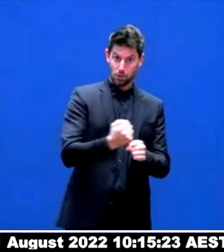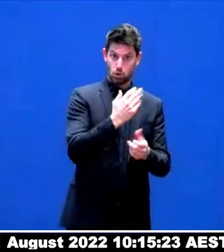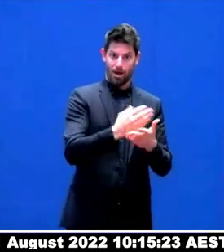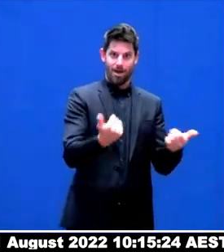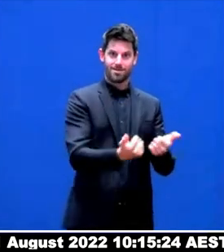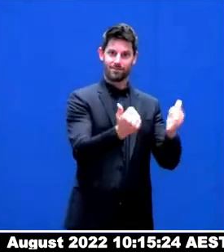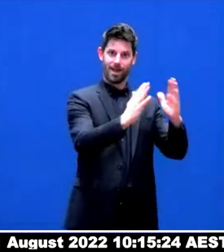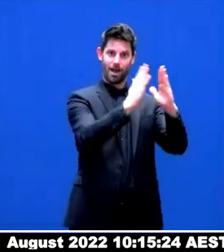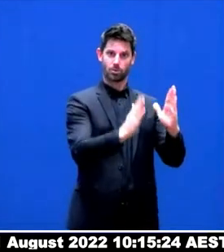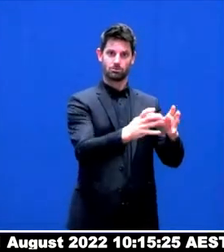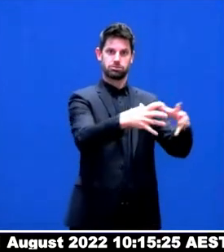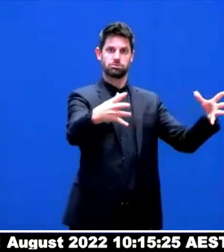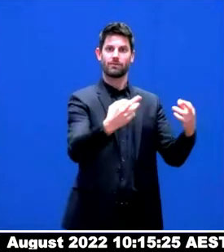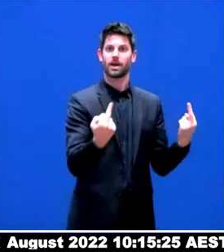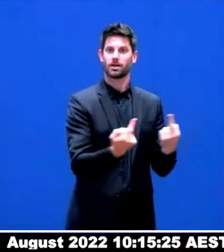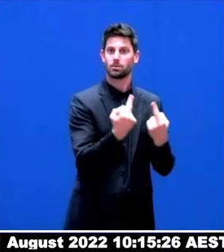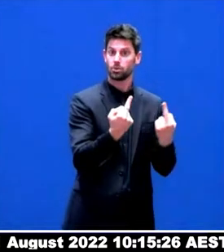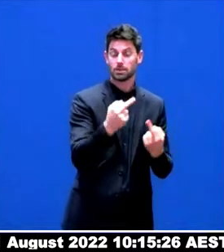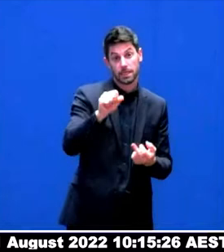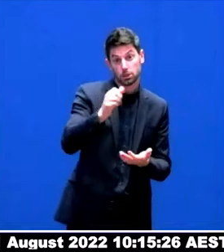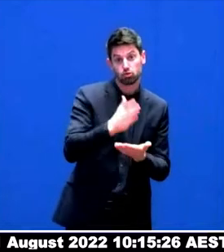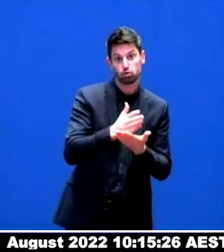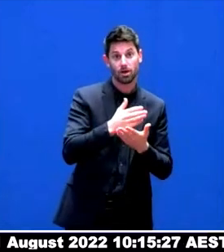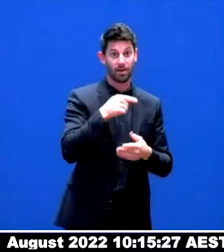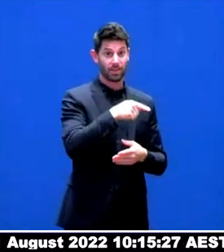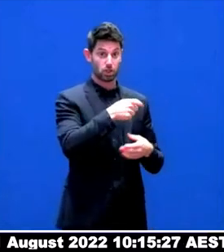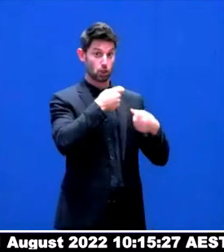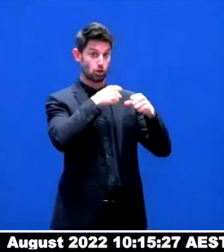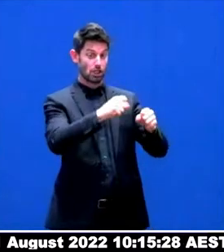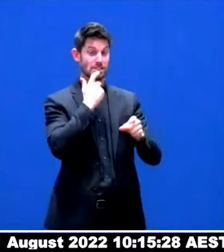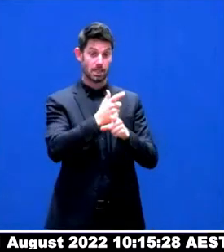and under the Strategy, whilst all governments work together under the Strategy,